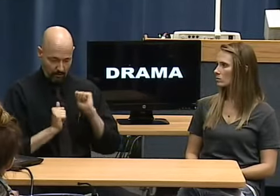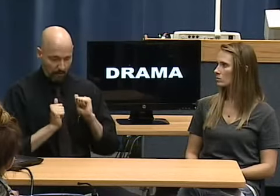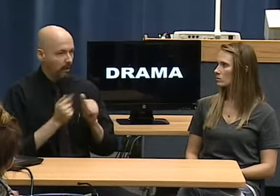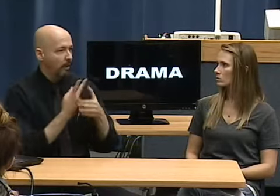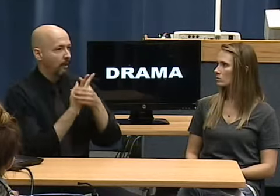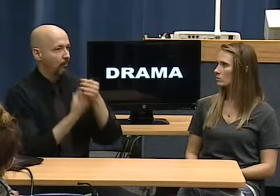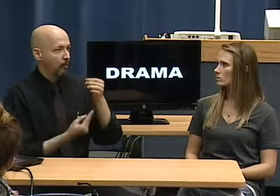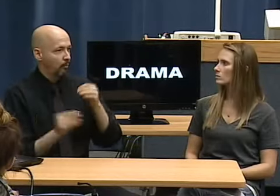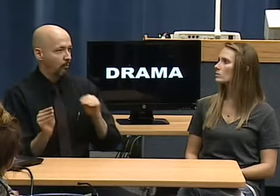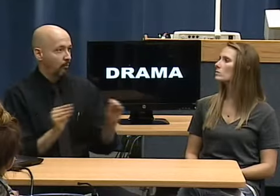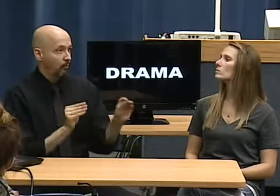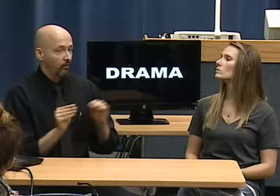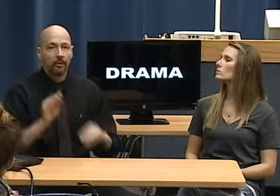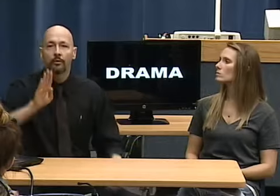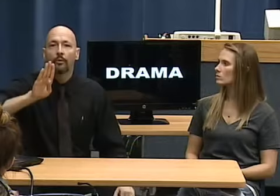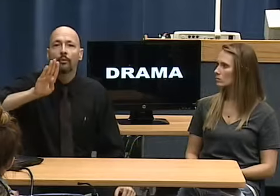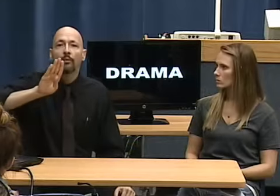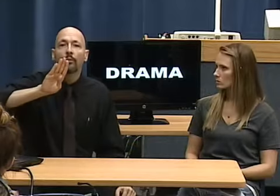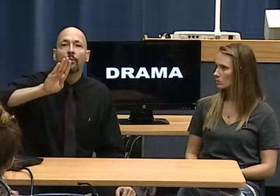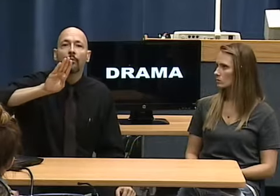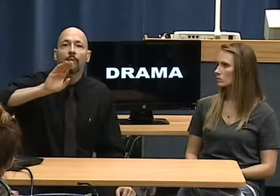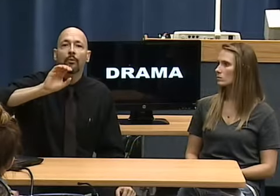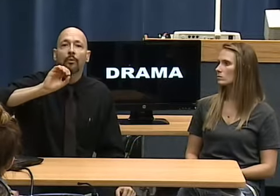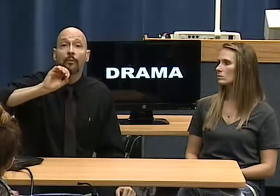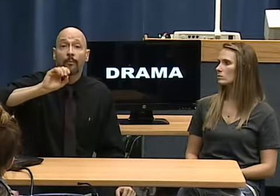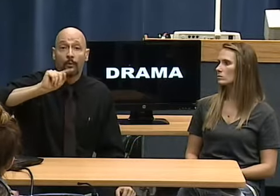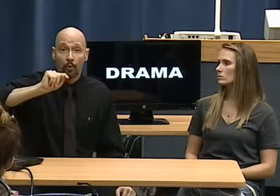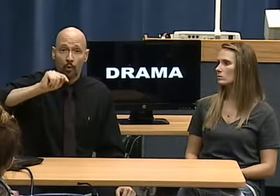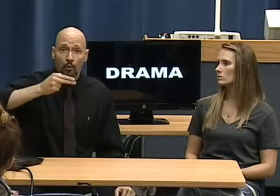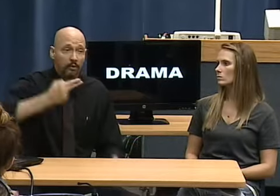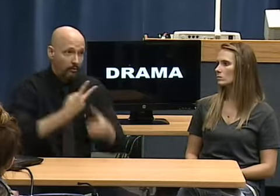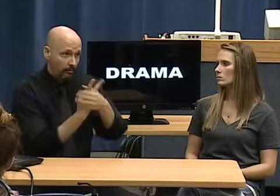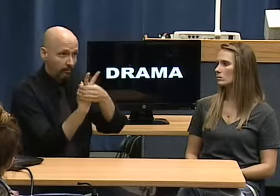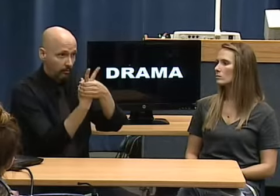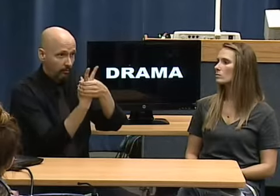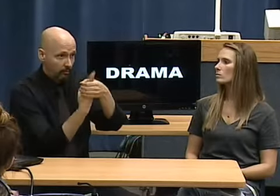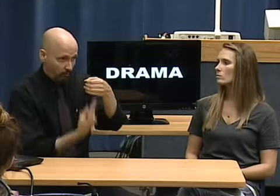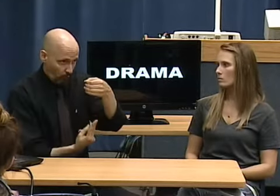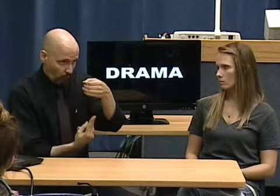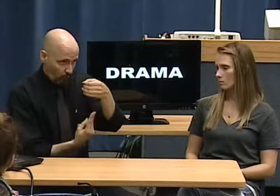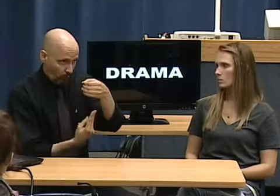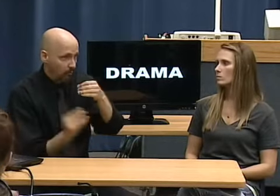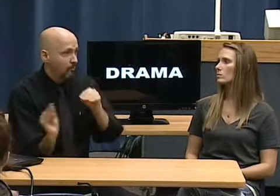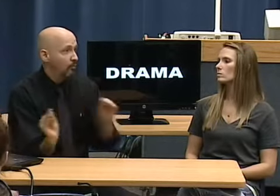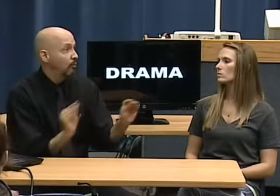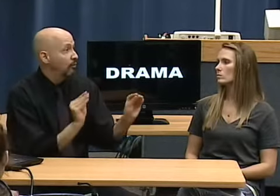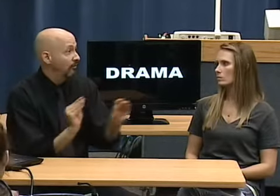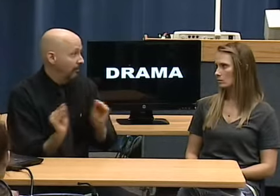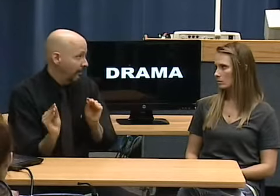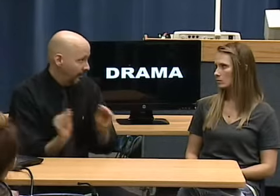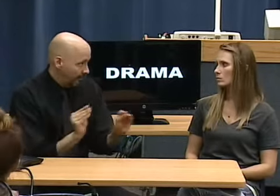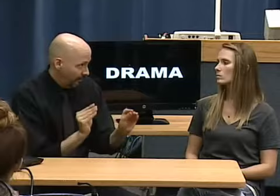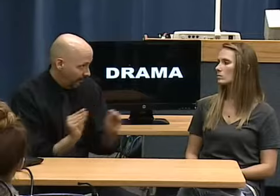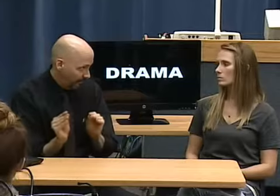Both move. B-O-T-H Both. Move.